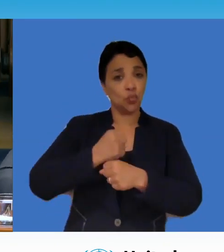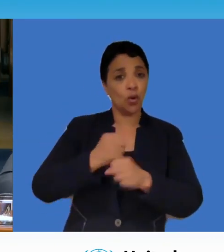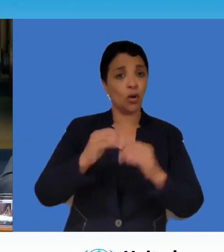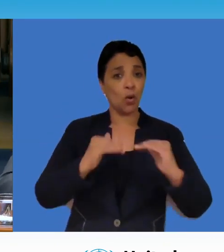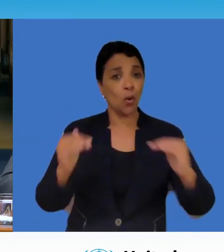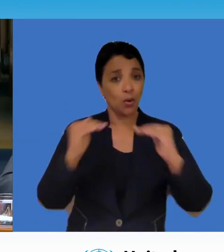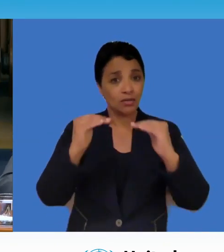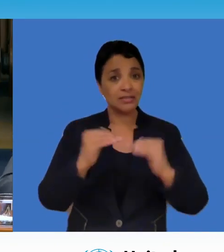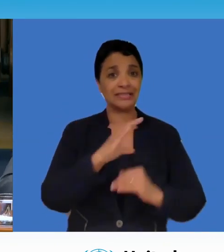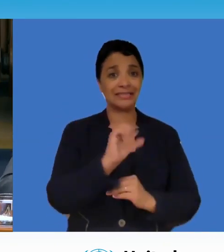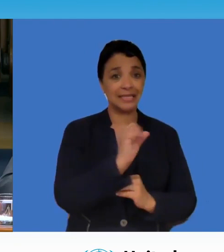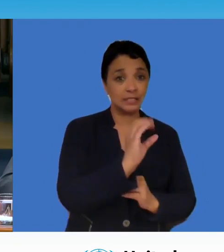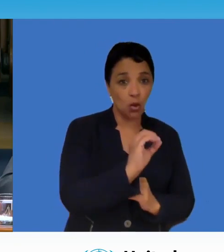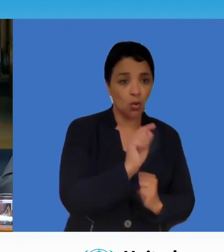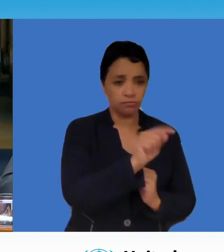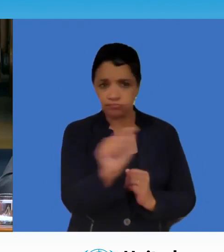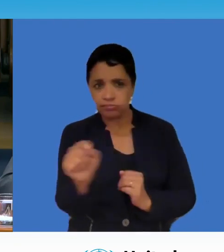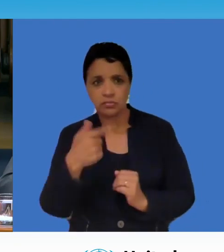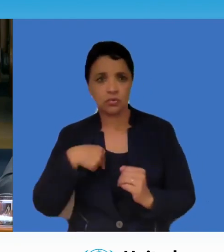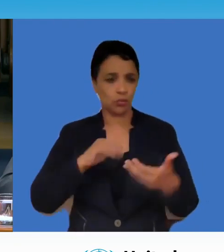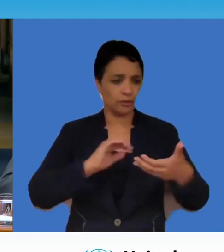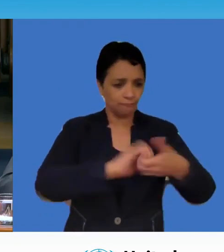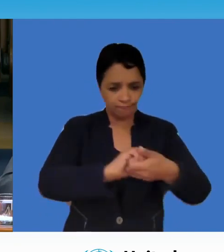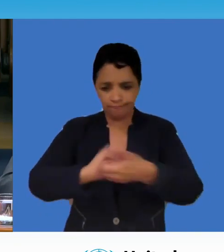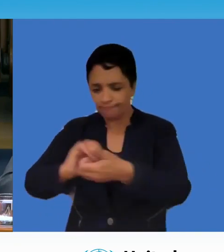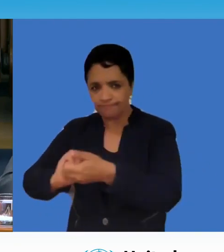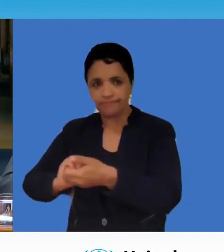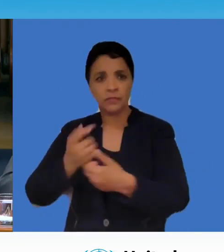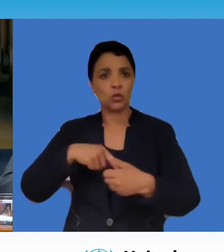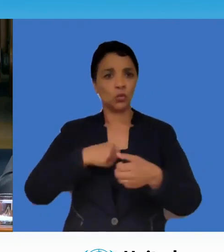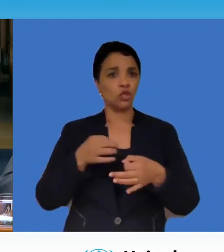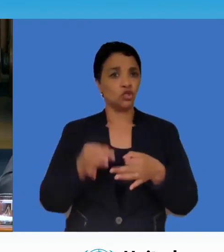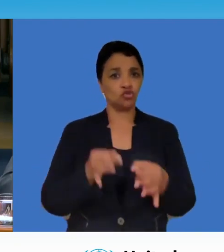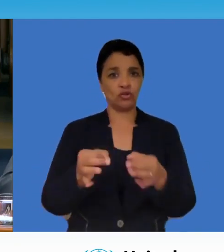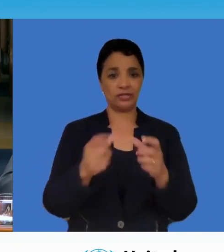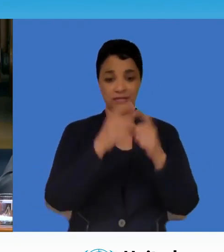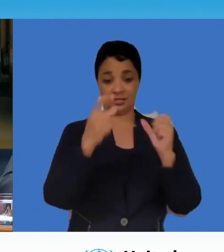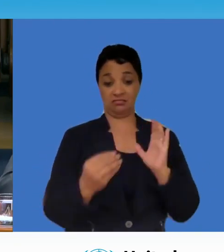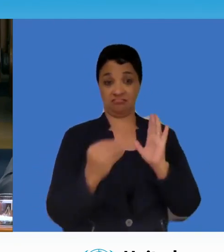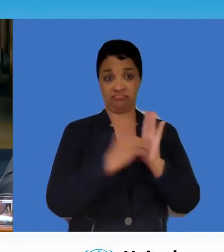society and through that we're striving to create comprehensive strategies that ensure persons with